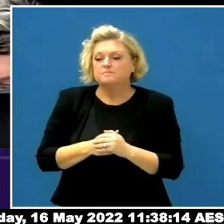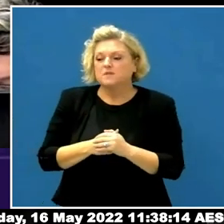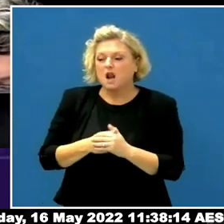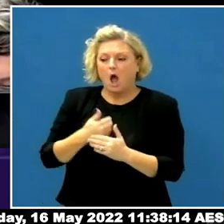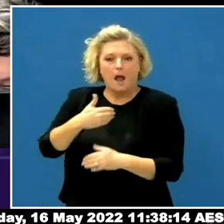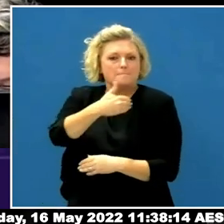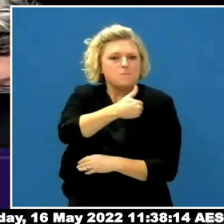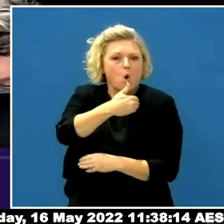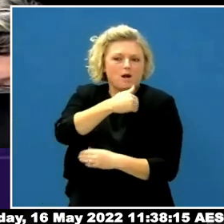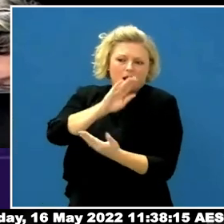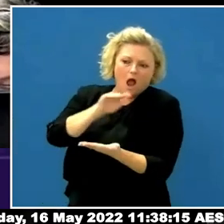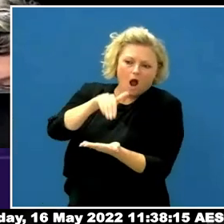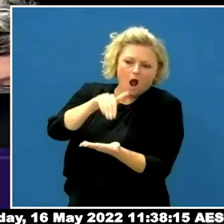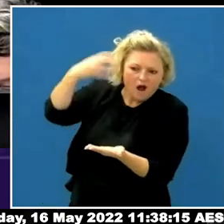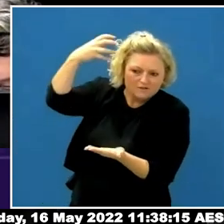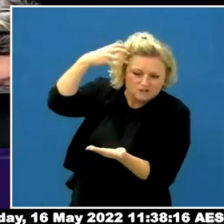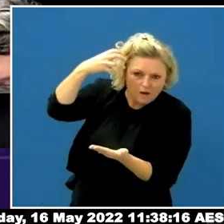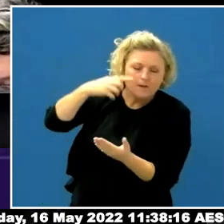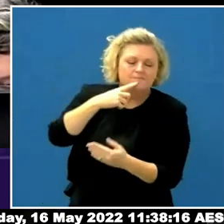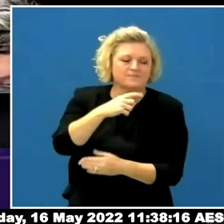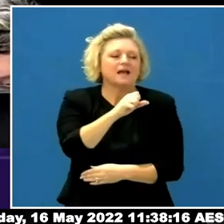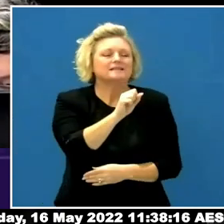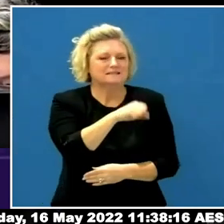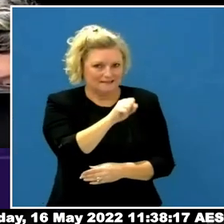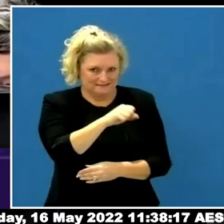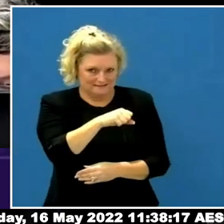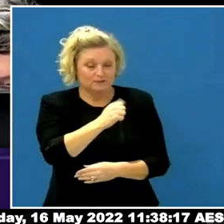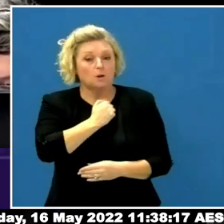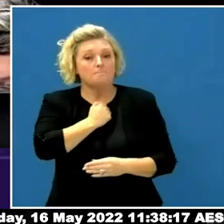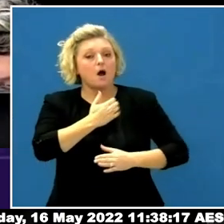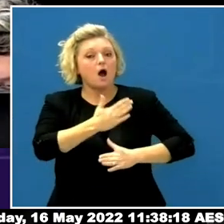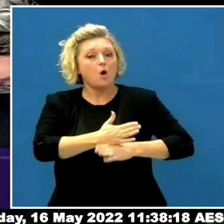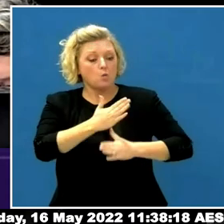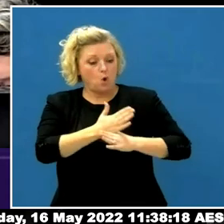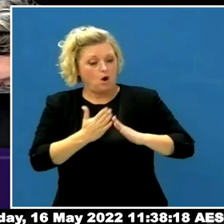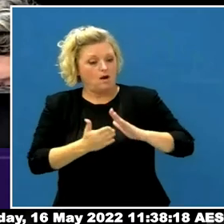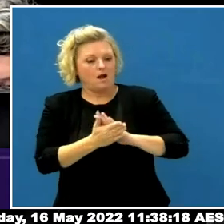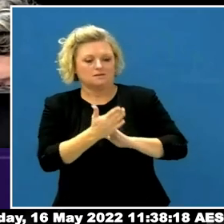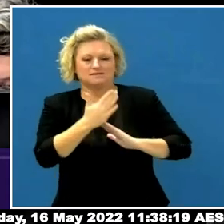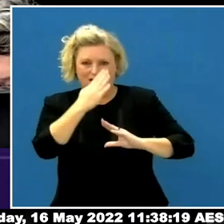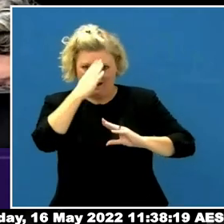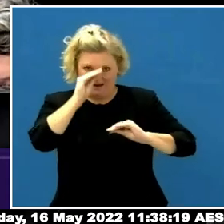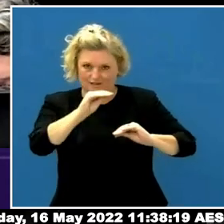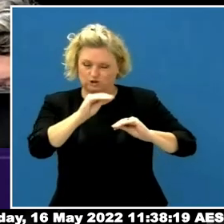Yes. Yes. Yes. Because of my contract in the Department of Education, that depended